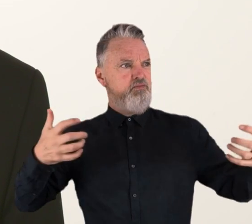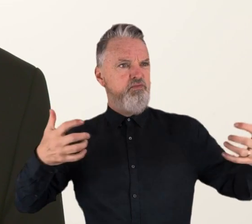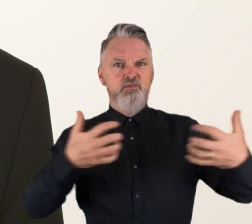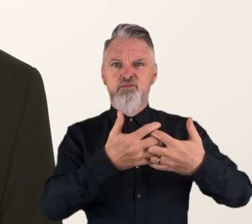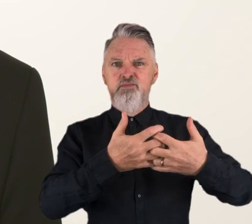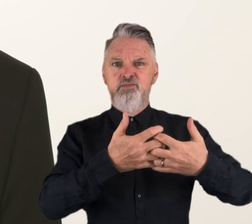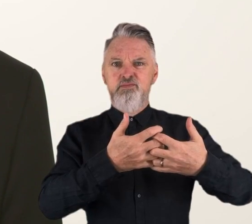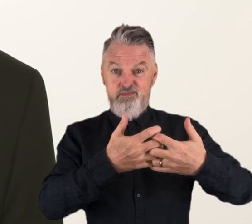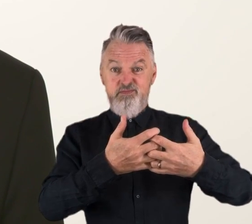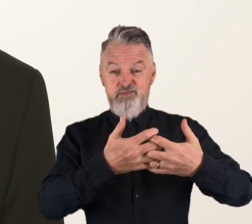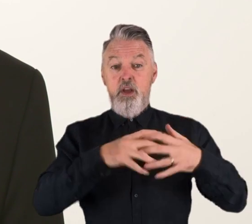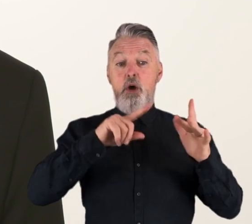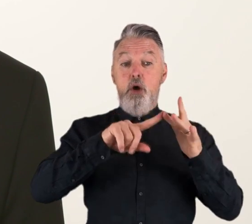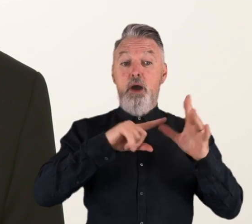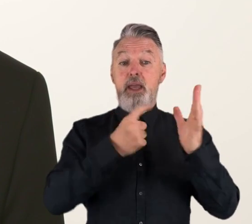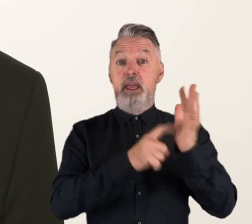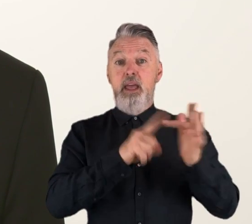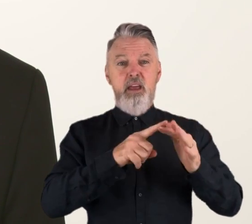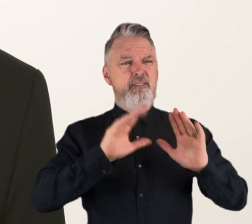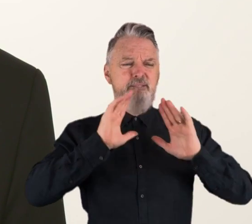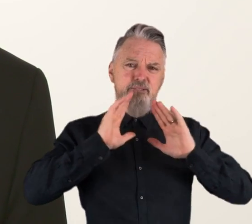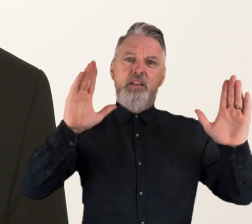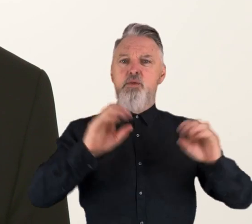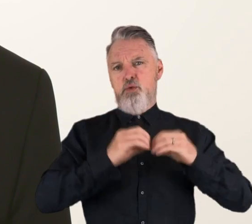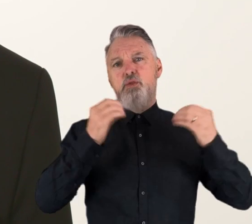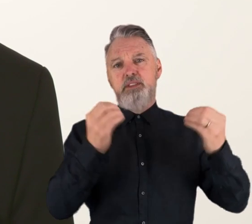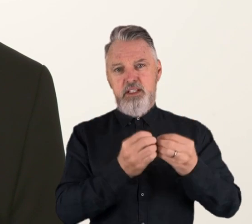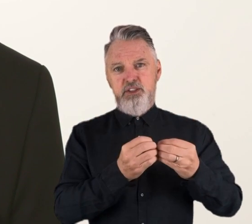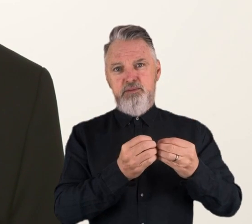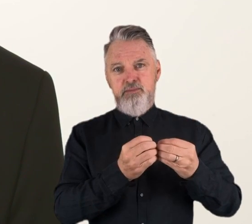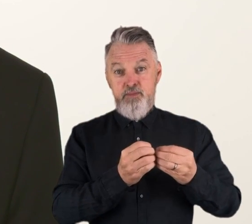icare is an extraordinary organisation and the success of what you see tonight